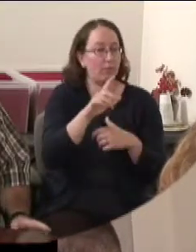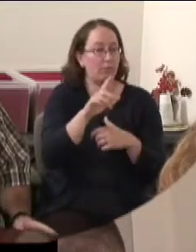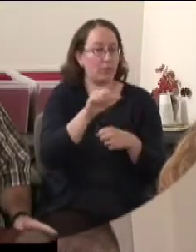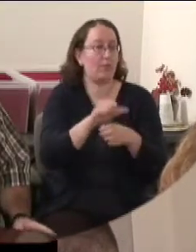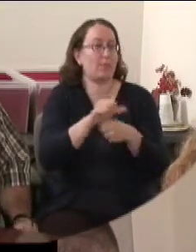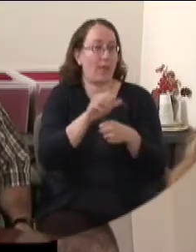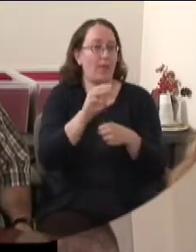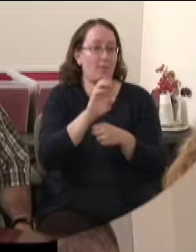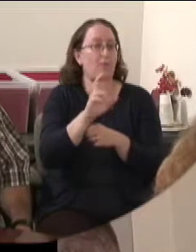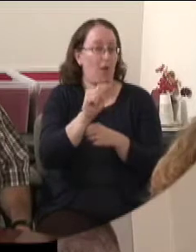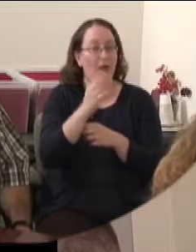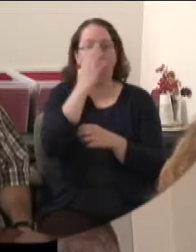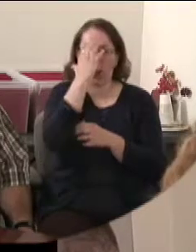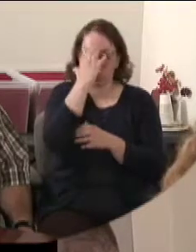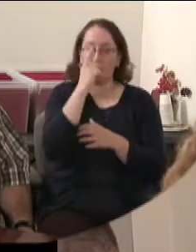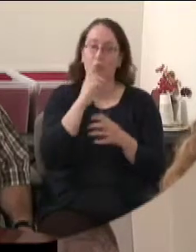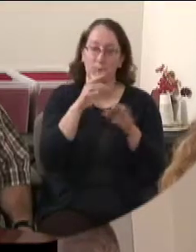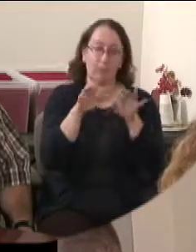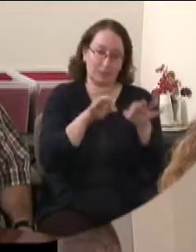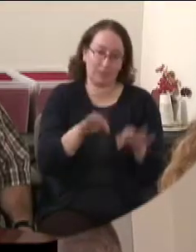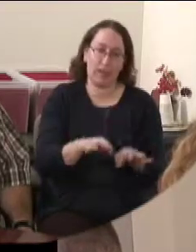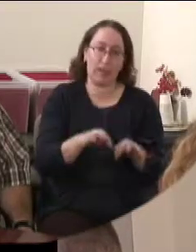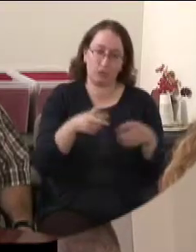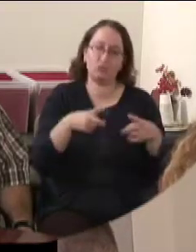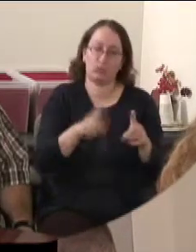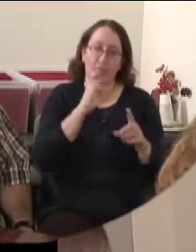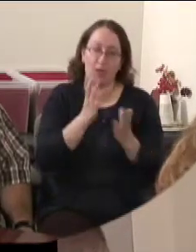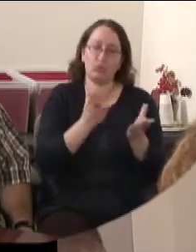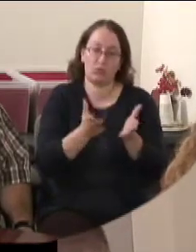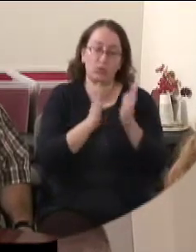because I knew it needed to be addressed in this service request.